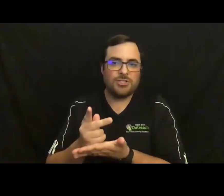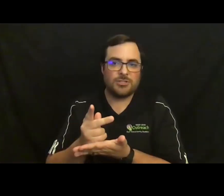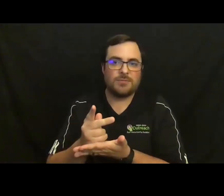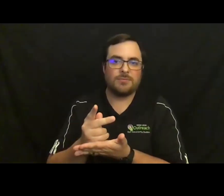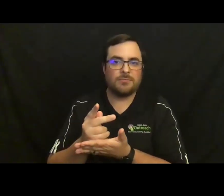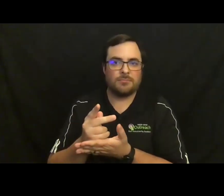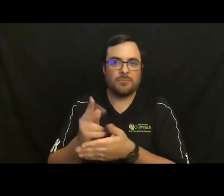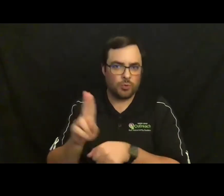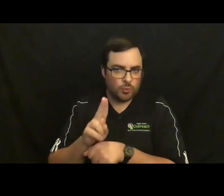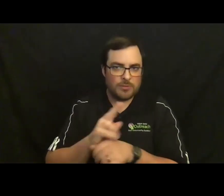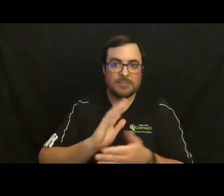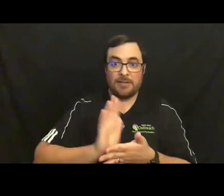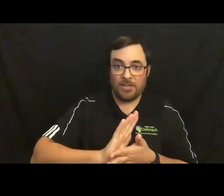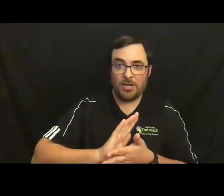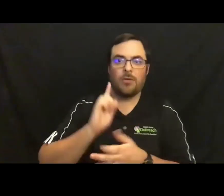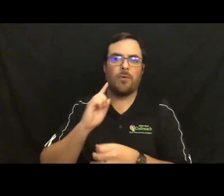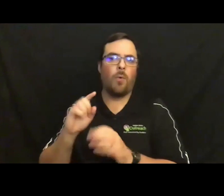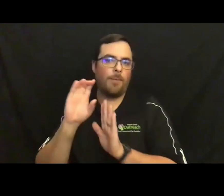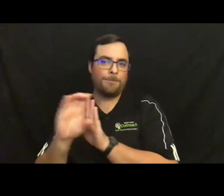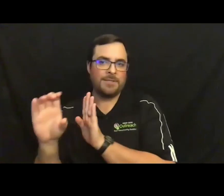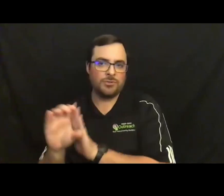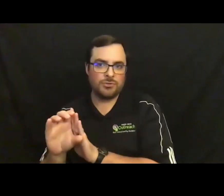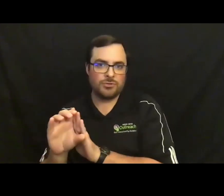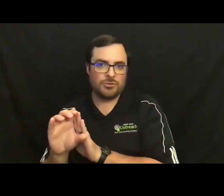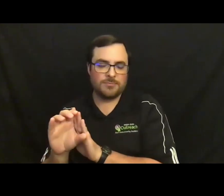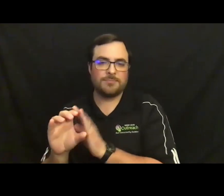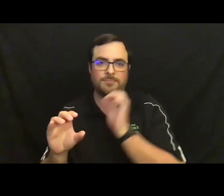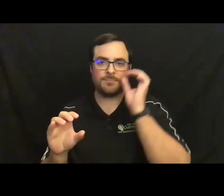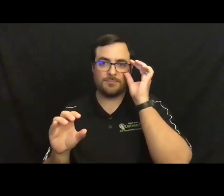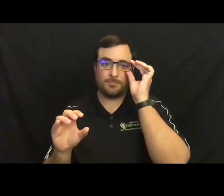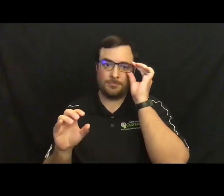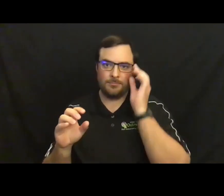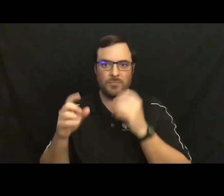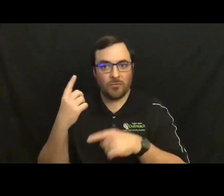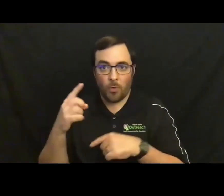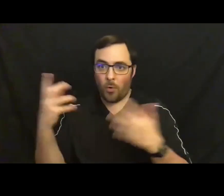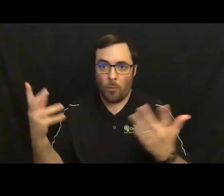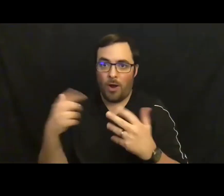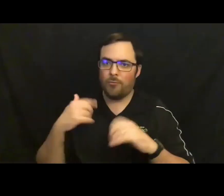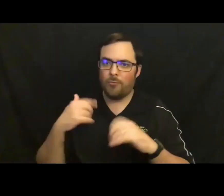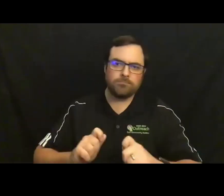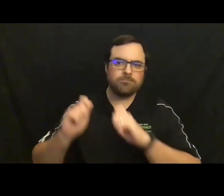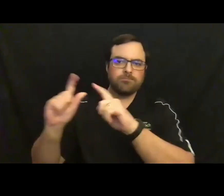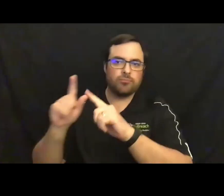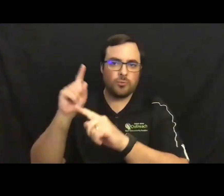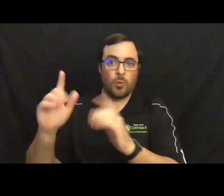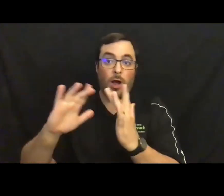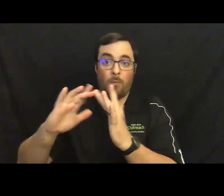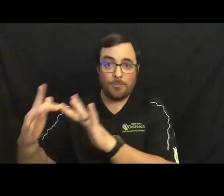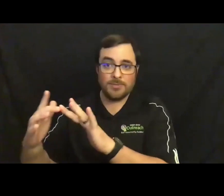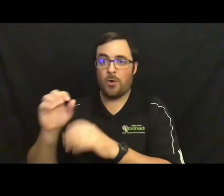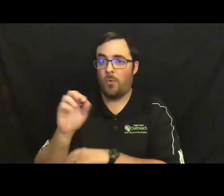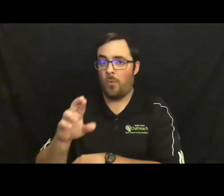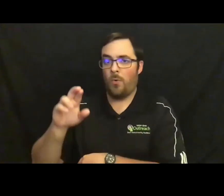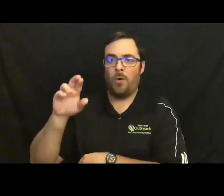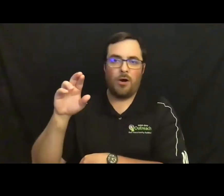that you guys send us from tonight on our website, on our social media sites and possibly